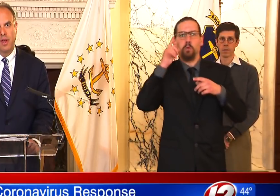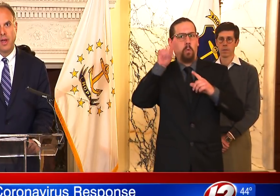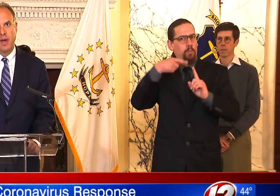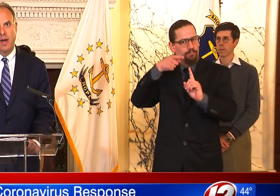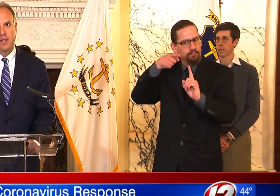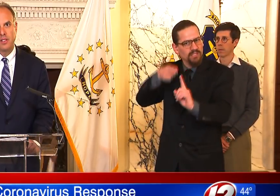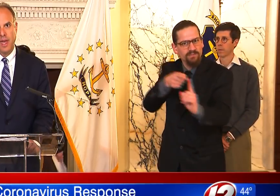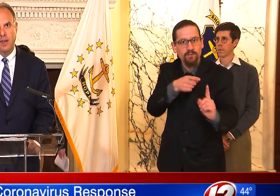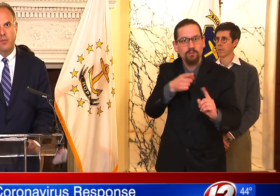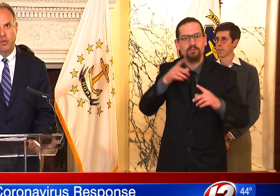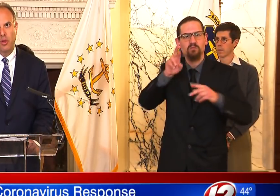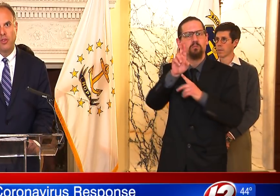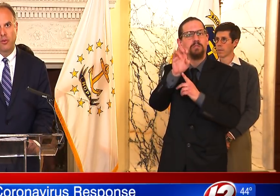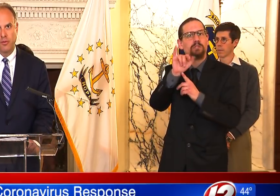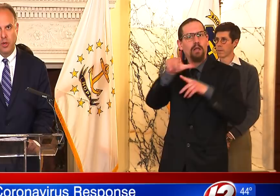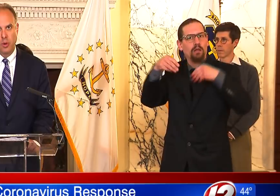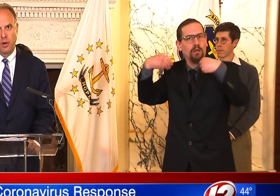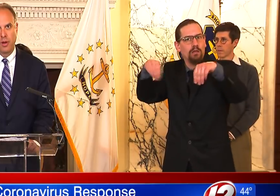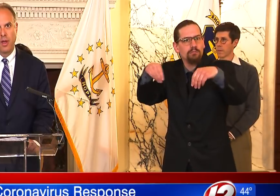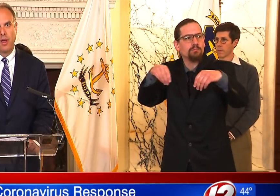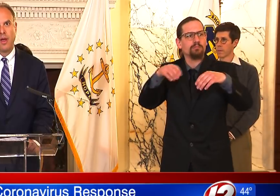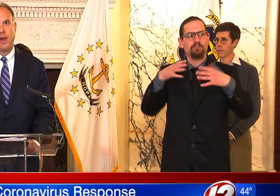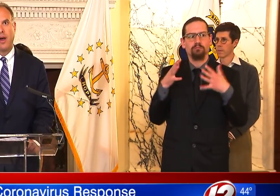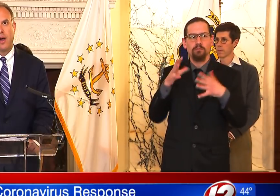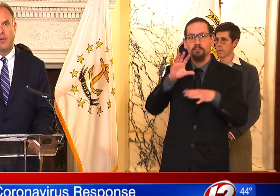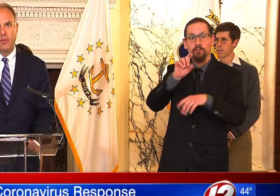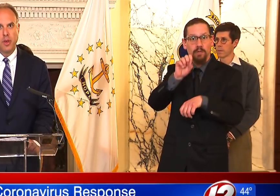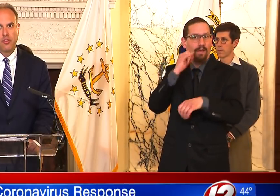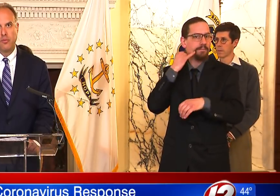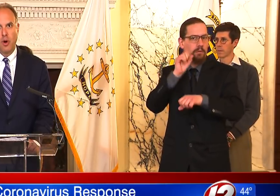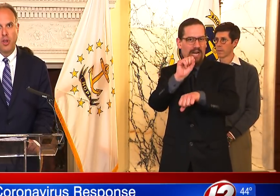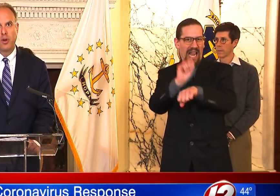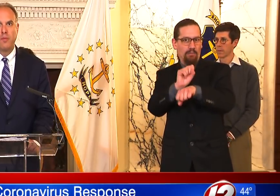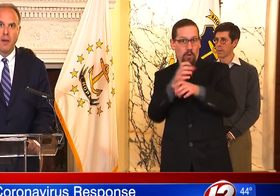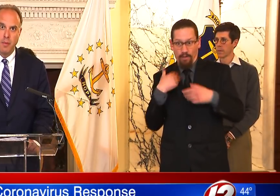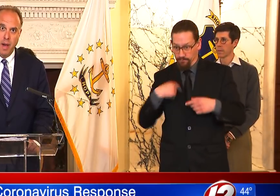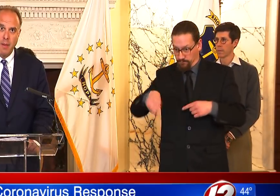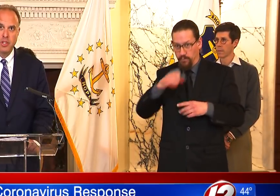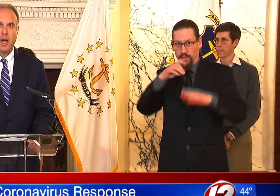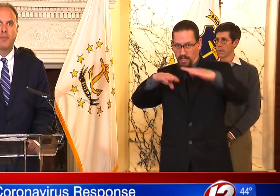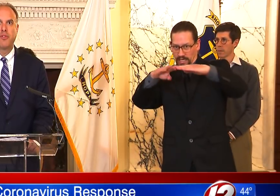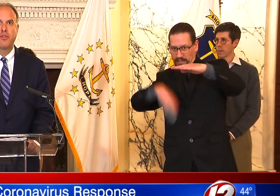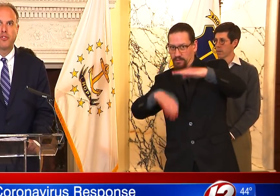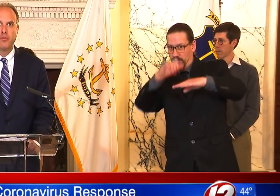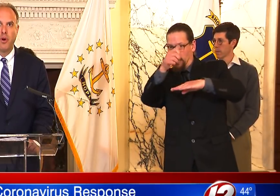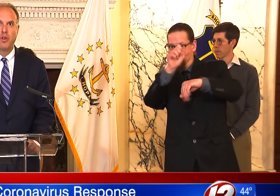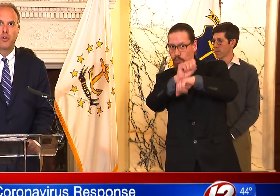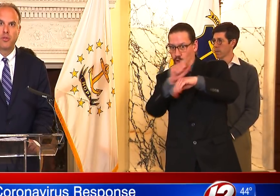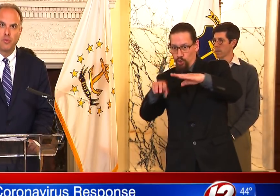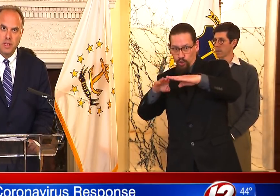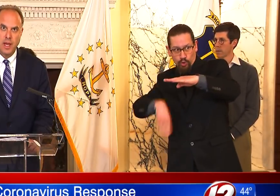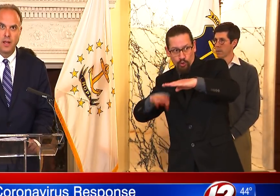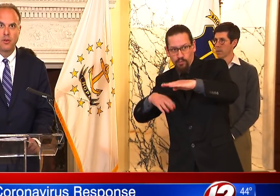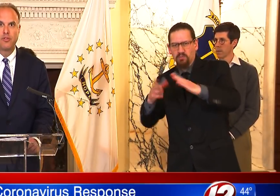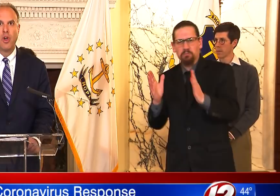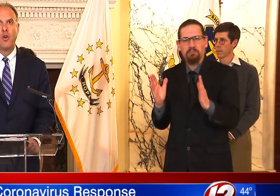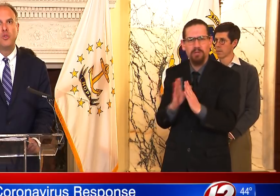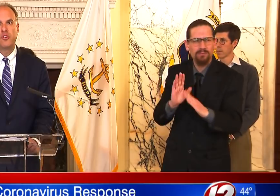PROVIDE FREE TECH SUPPORT, TECHNOLOGY ASSISTANCE, TO ESPECIALLY RETAIL BUSINESSES, BUSINESSES OF 10 EMPLOYEES OR